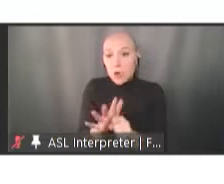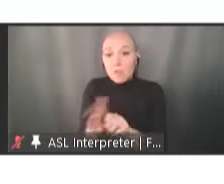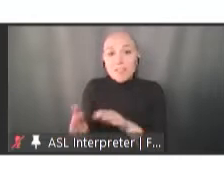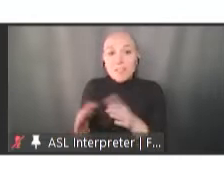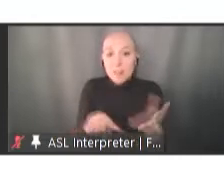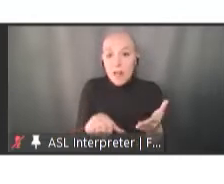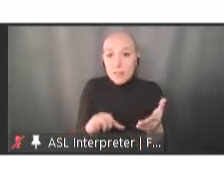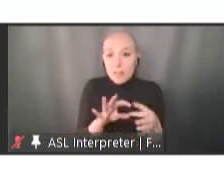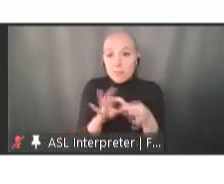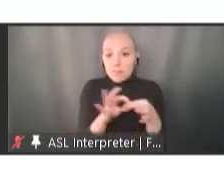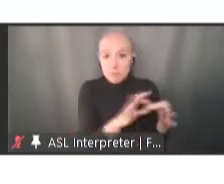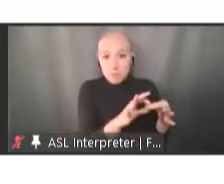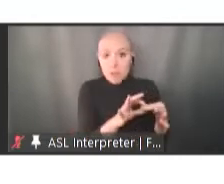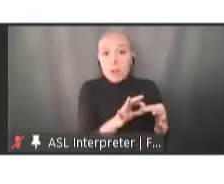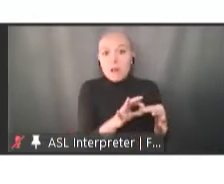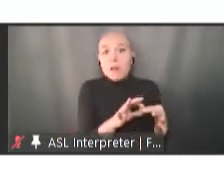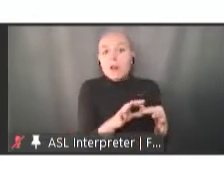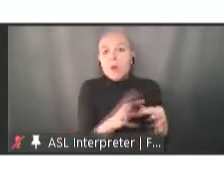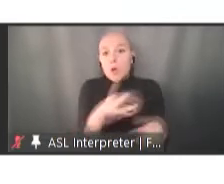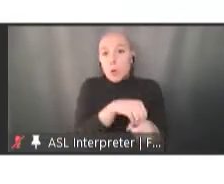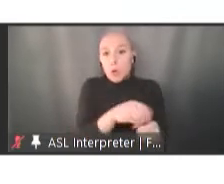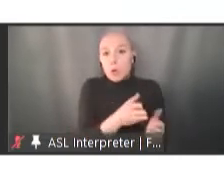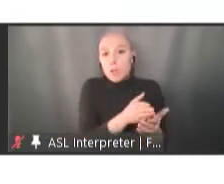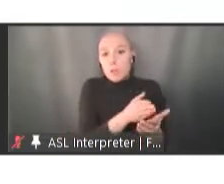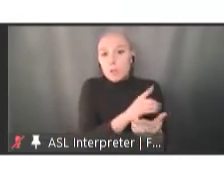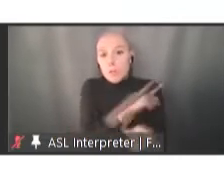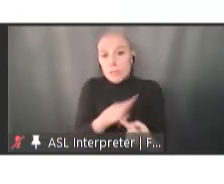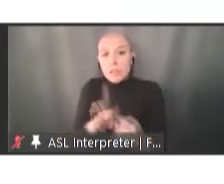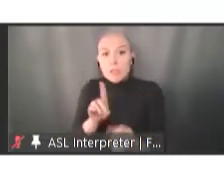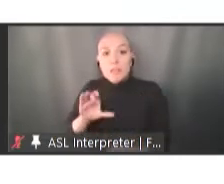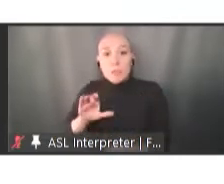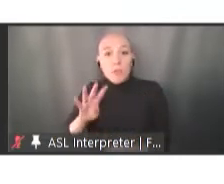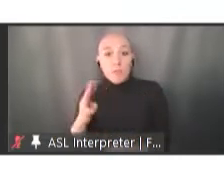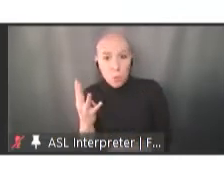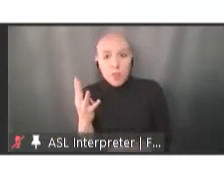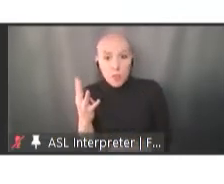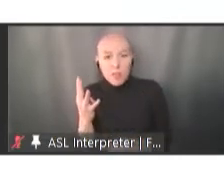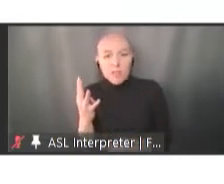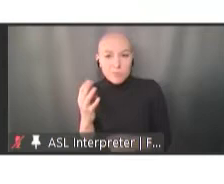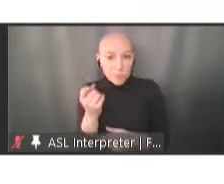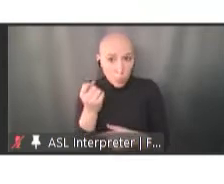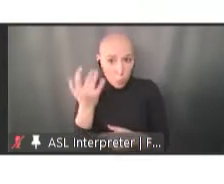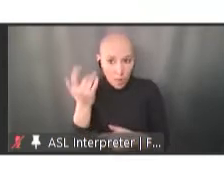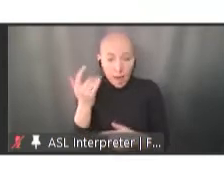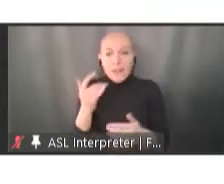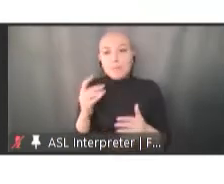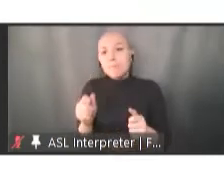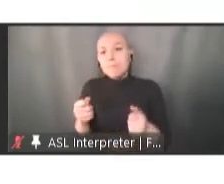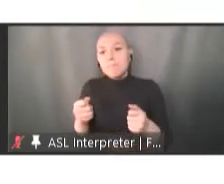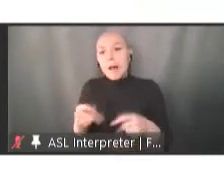were included through December 4 to allow the lag associated with this indicator. Next slide.